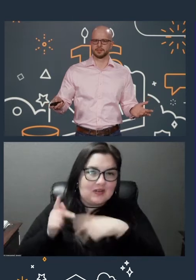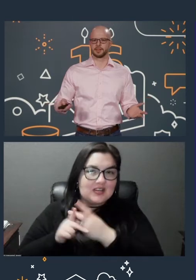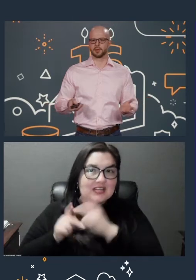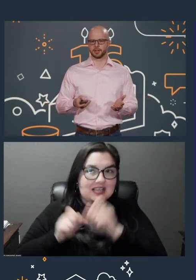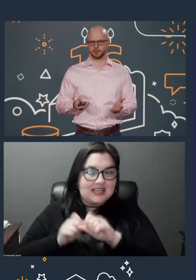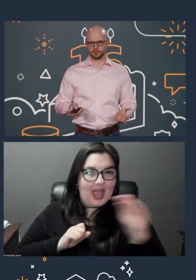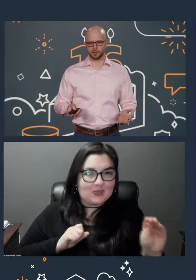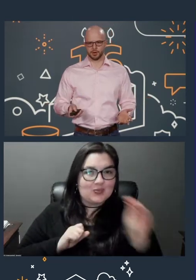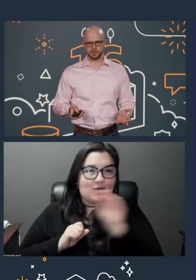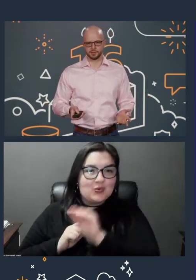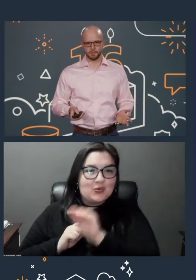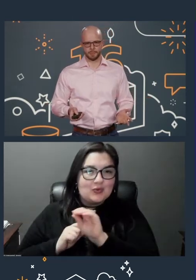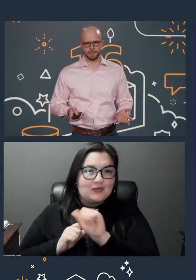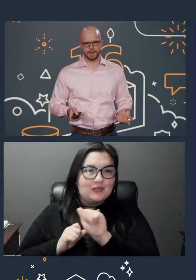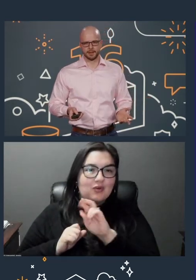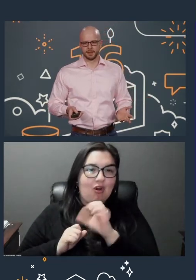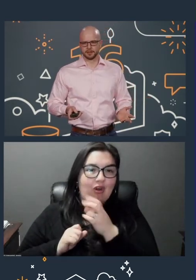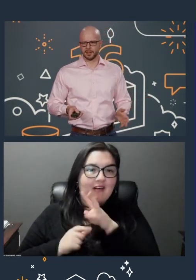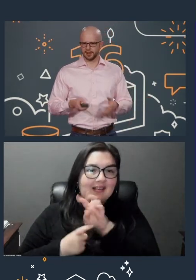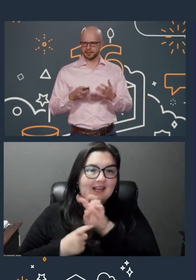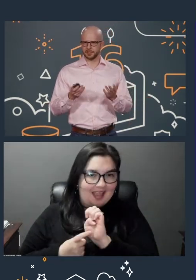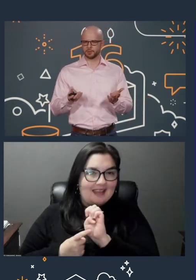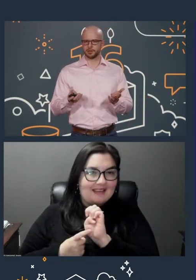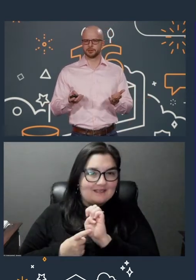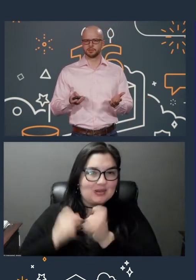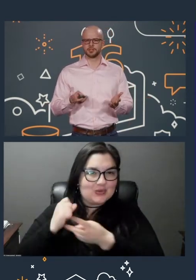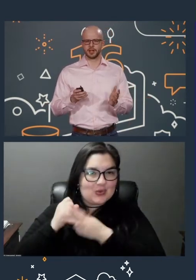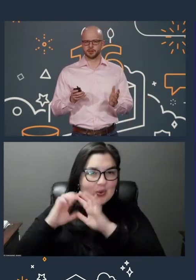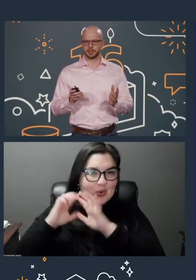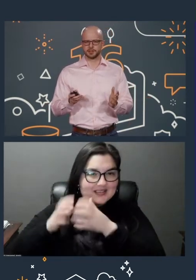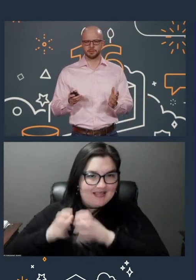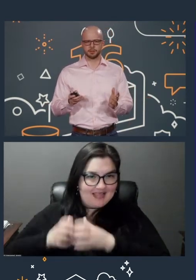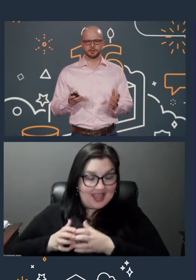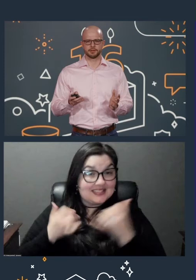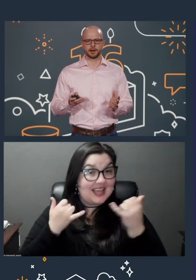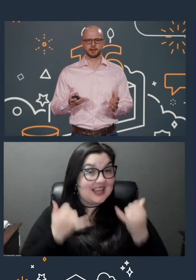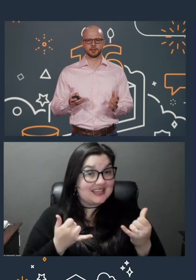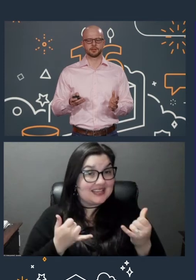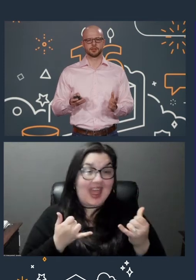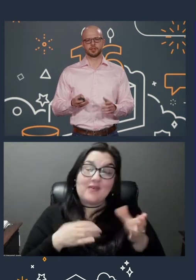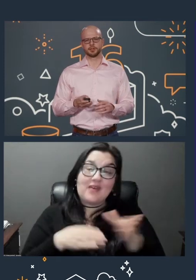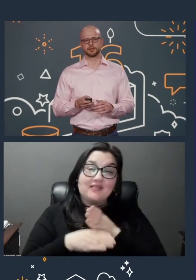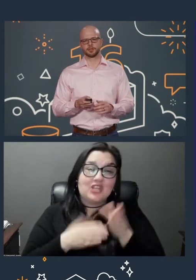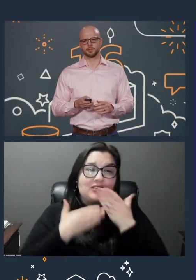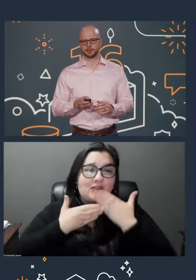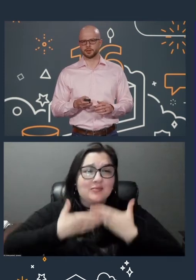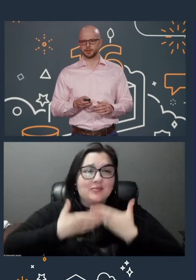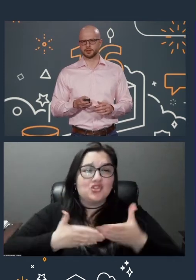to save money on their storage. So now that I've shared with you some general examples of how customers can use these filters